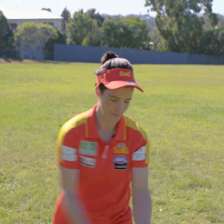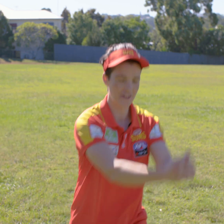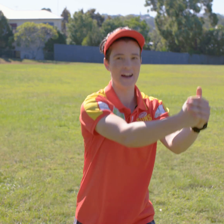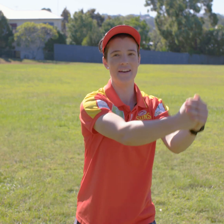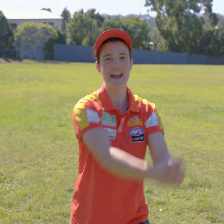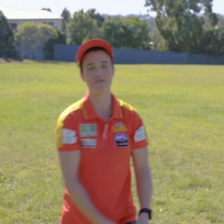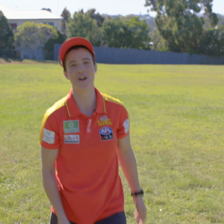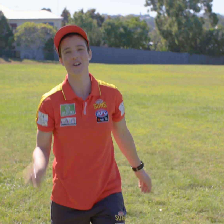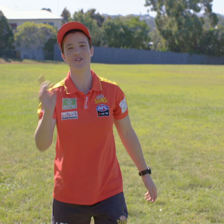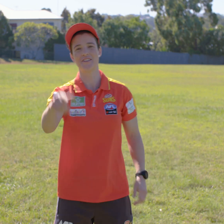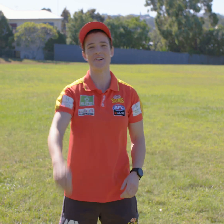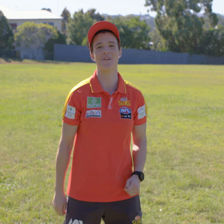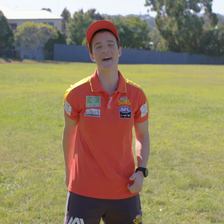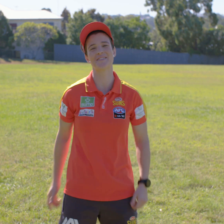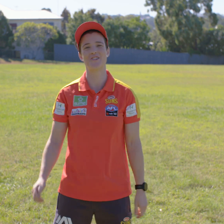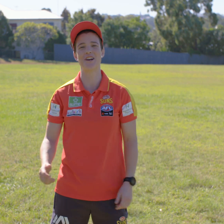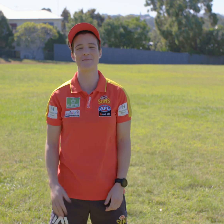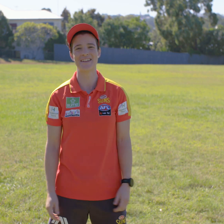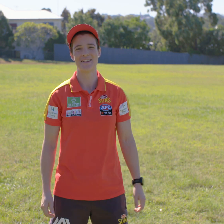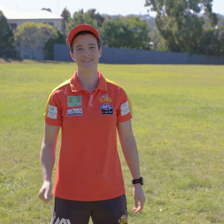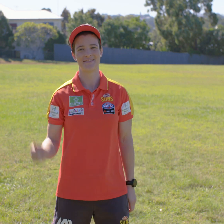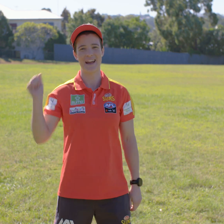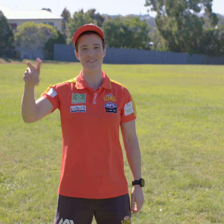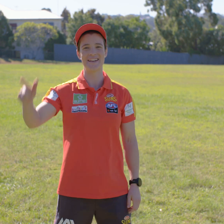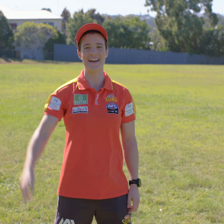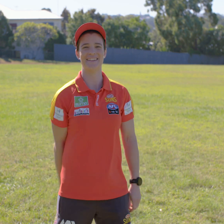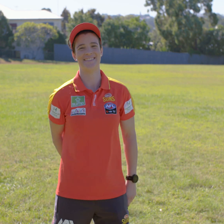Well done. Now we've learned a new skill. Thanks for joining me. Have a great day!